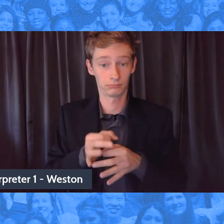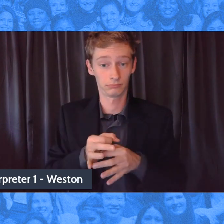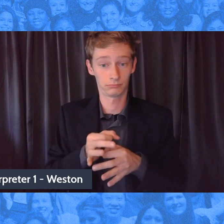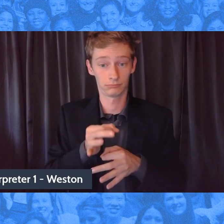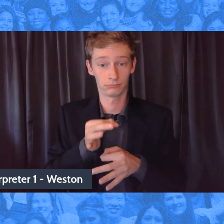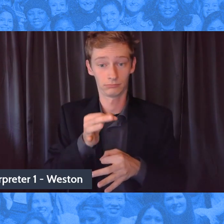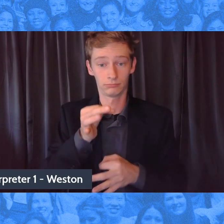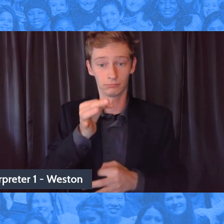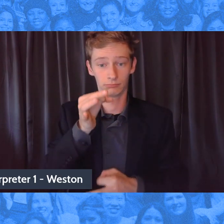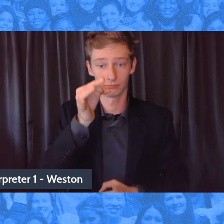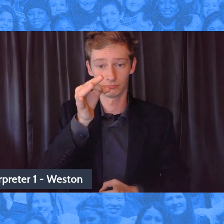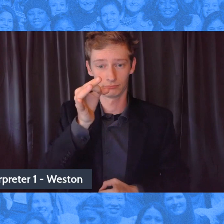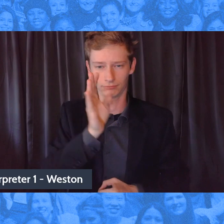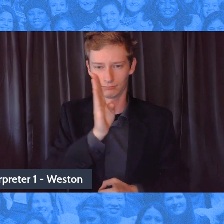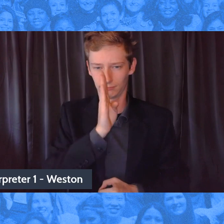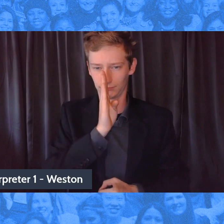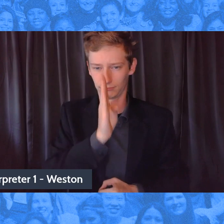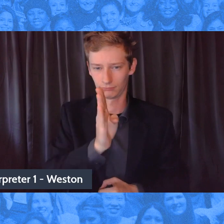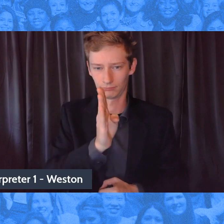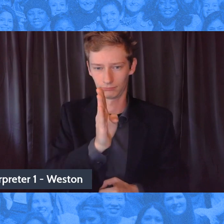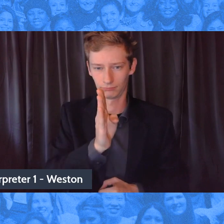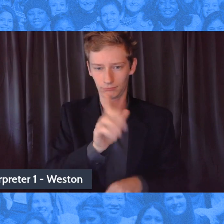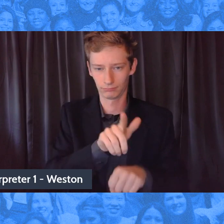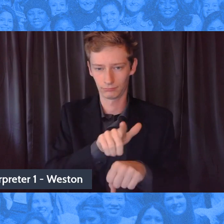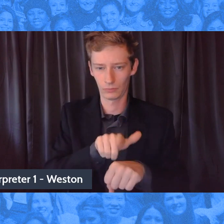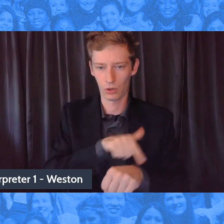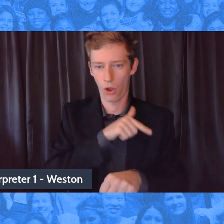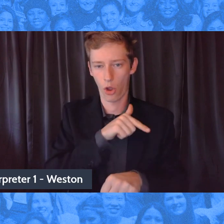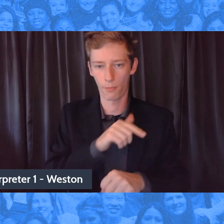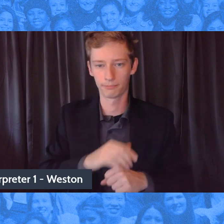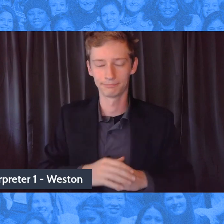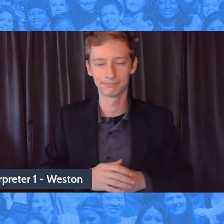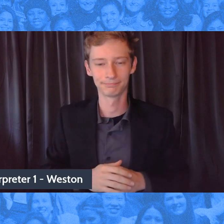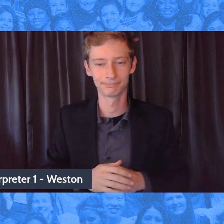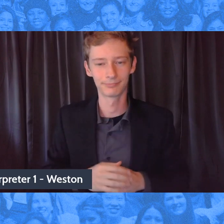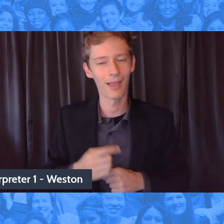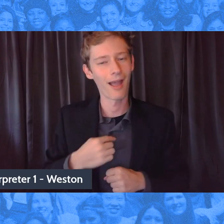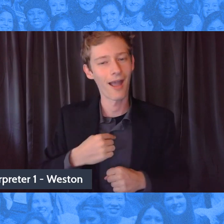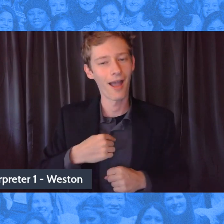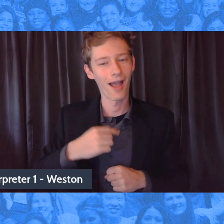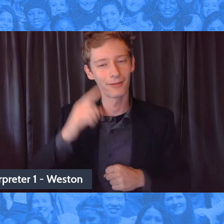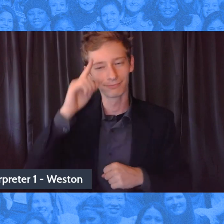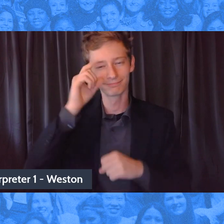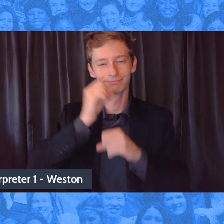you want your spine to be long. I like to imagine that my spine is dignified.